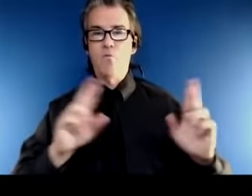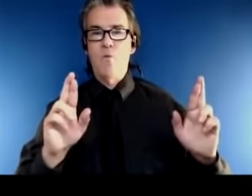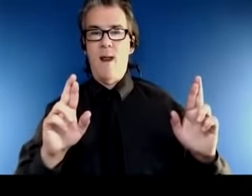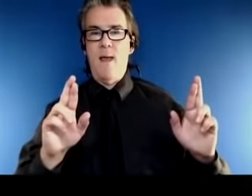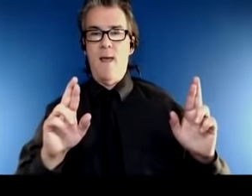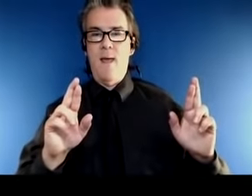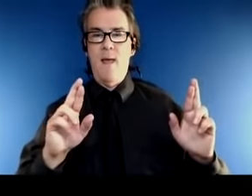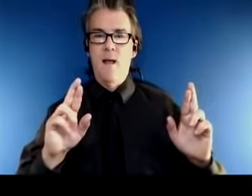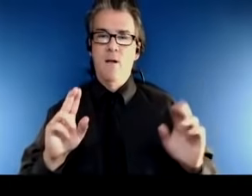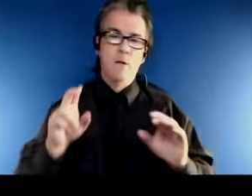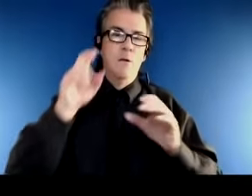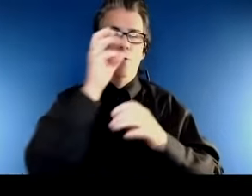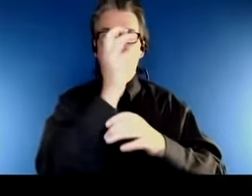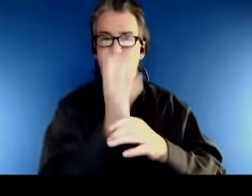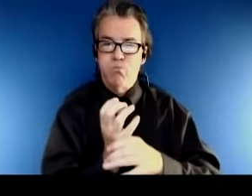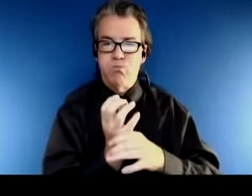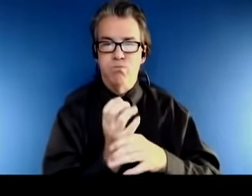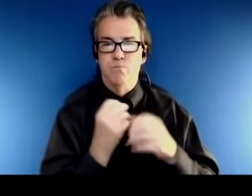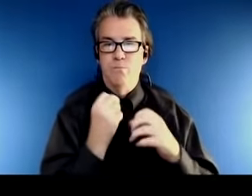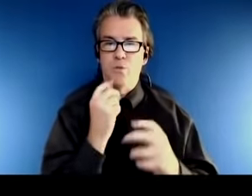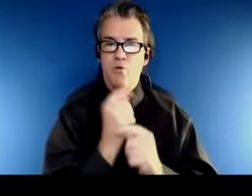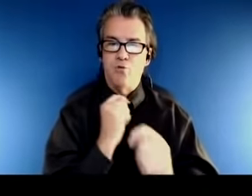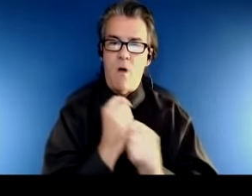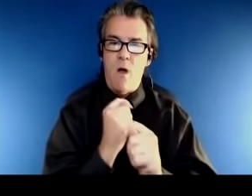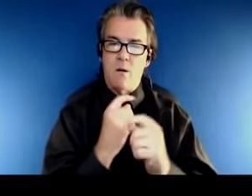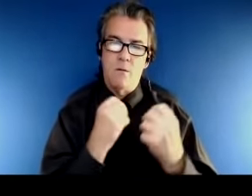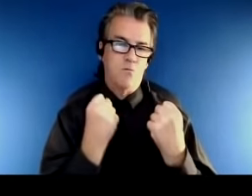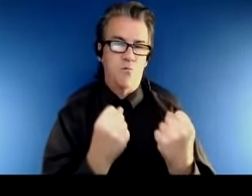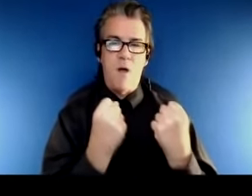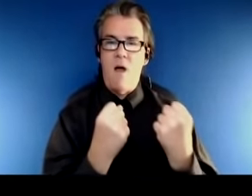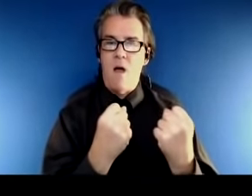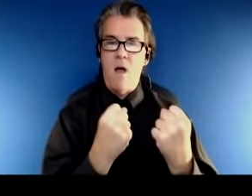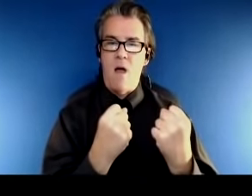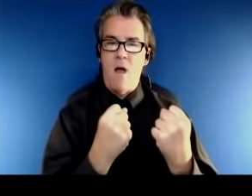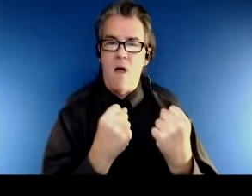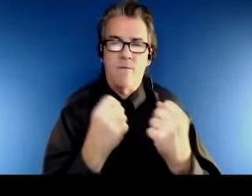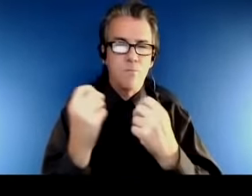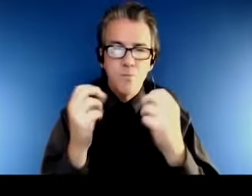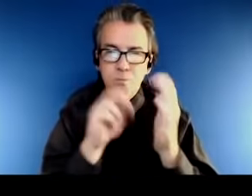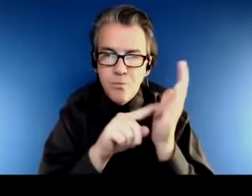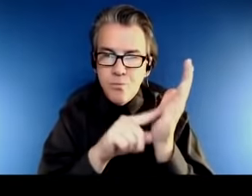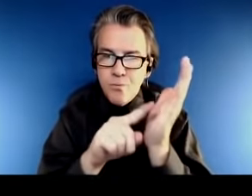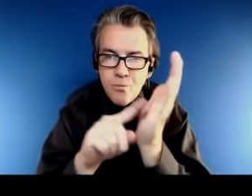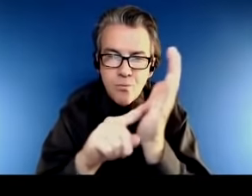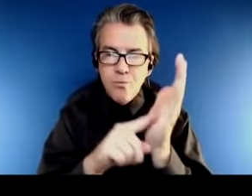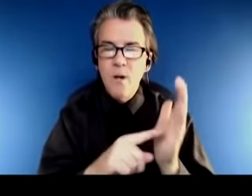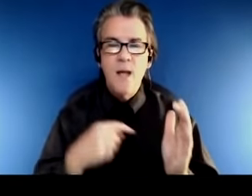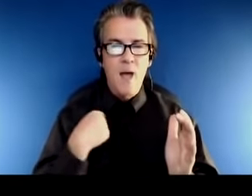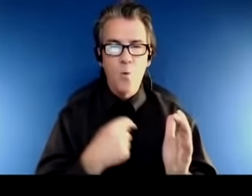that we serve. When we begin the patrolling and the restoration of our system,